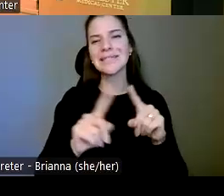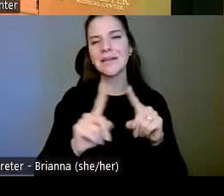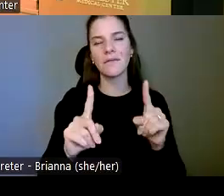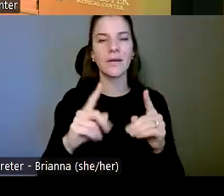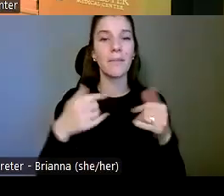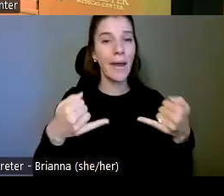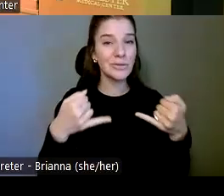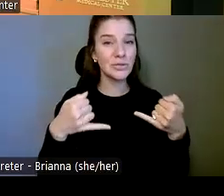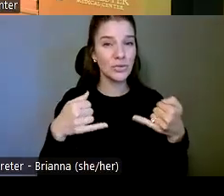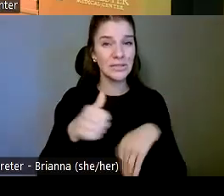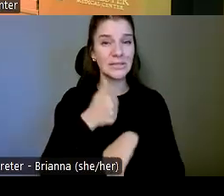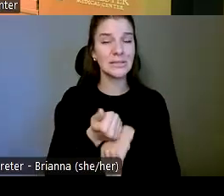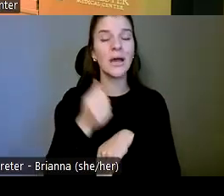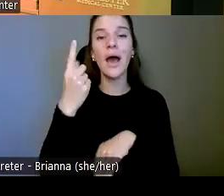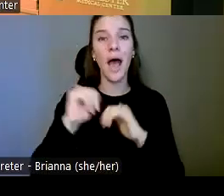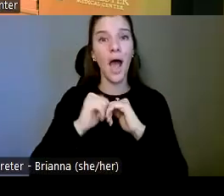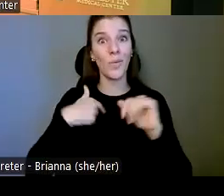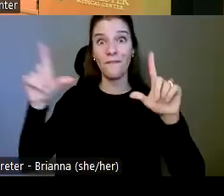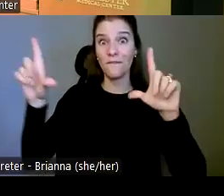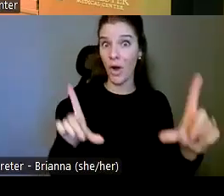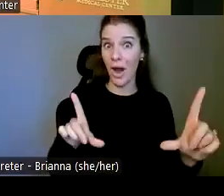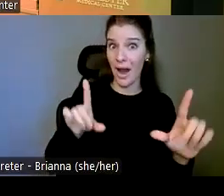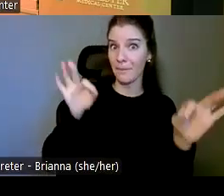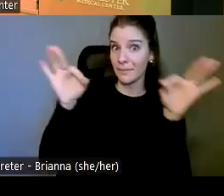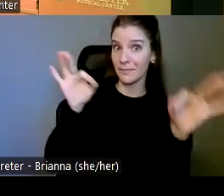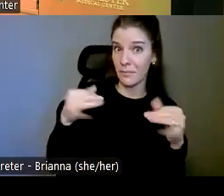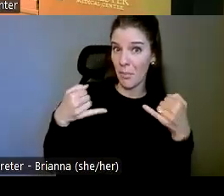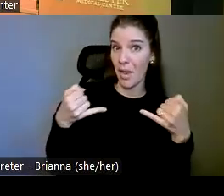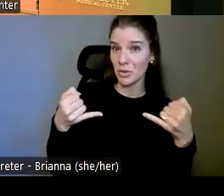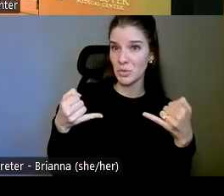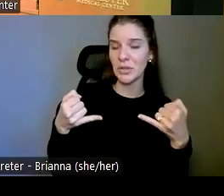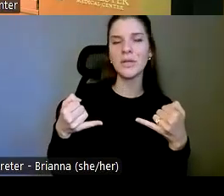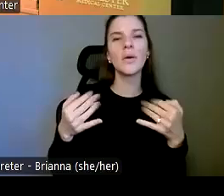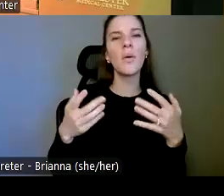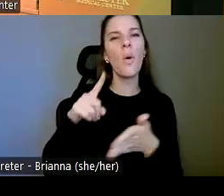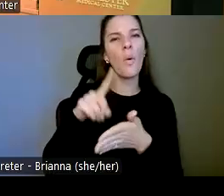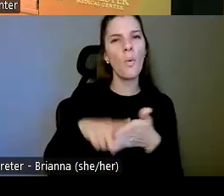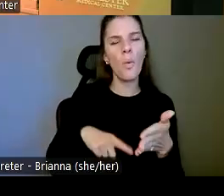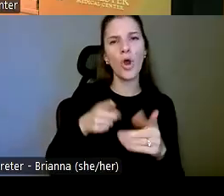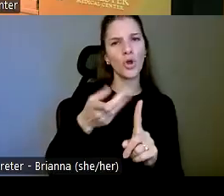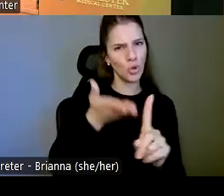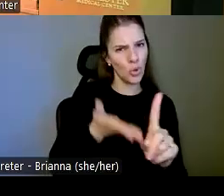I think the framing of it is this idea of what is it that you are and people like are you a social